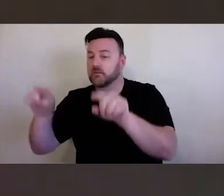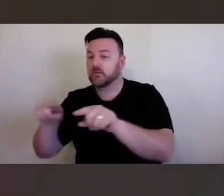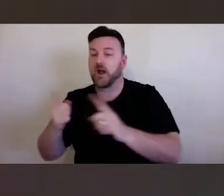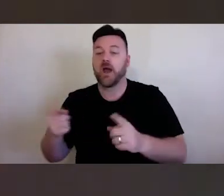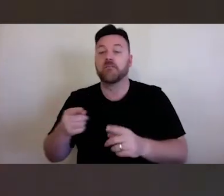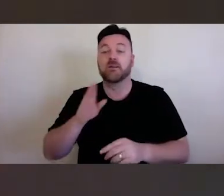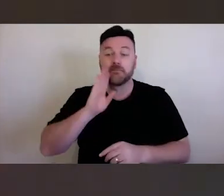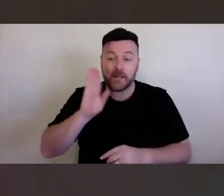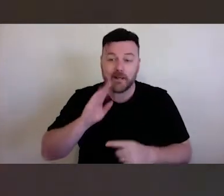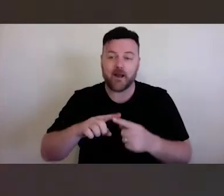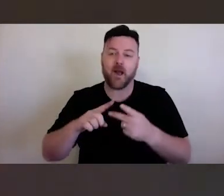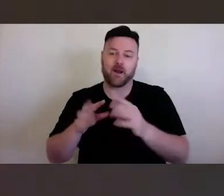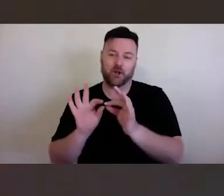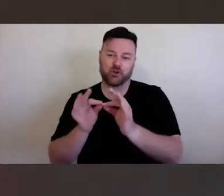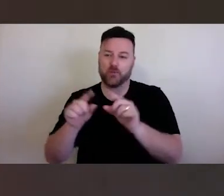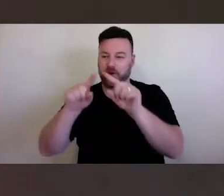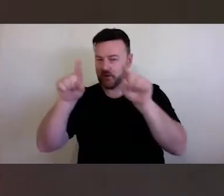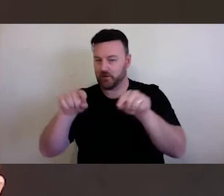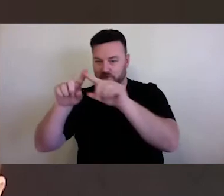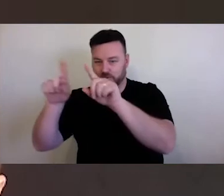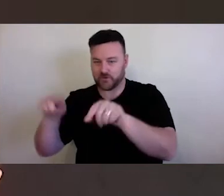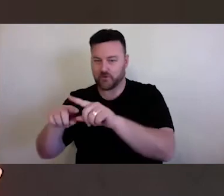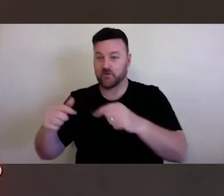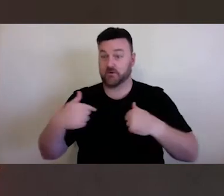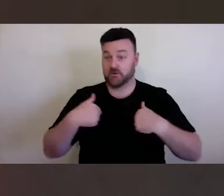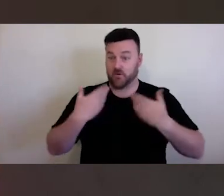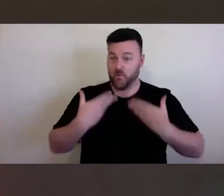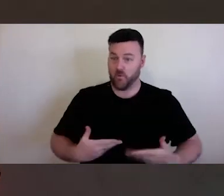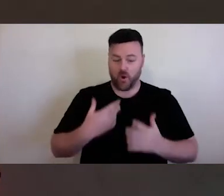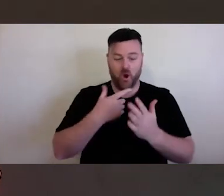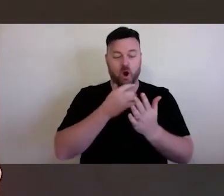interpreters - I'm your host, I'm a fair-skinned man with brown hair,